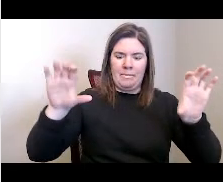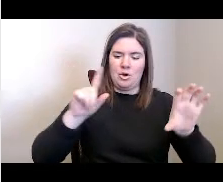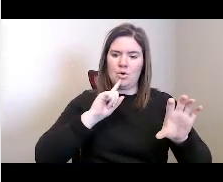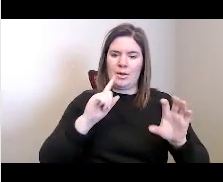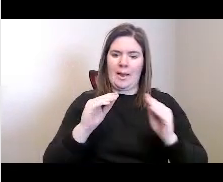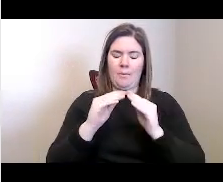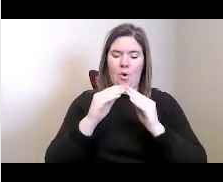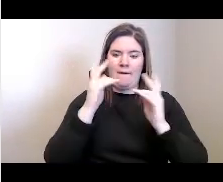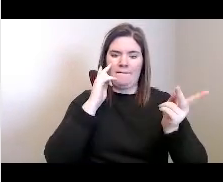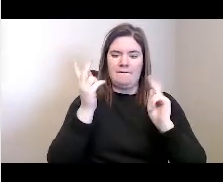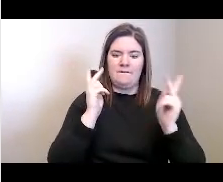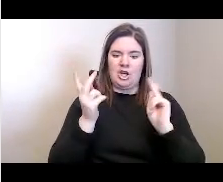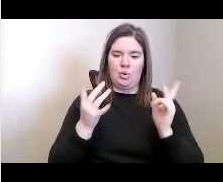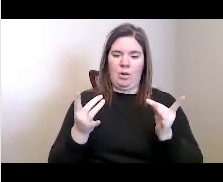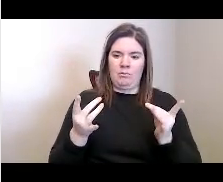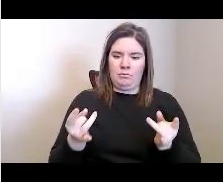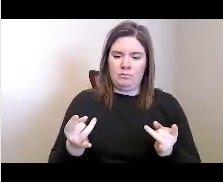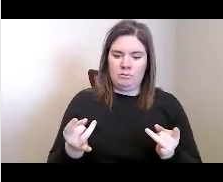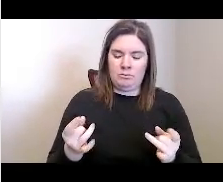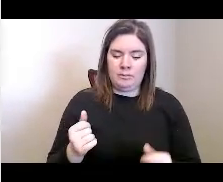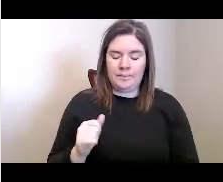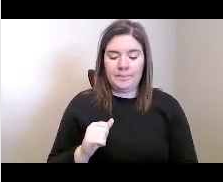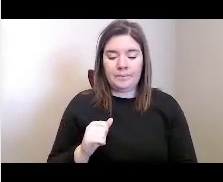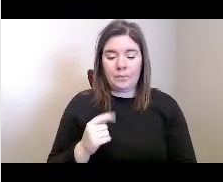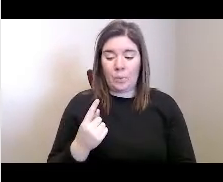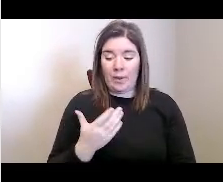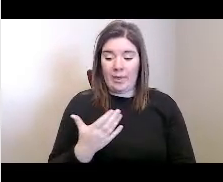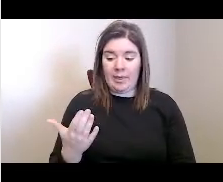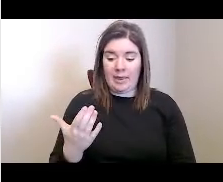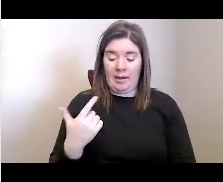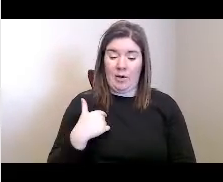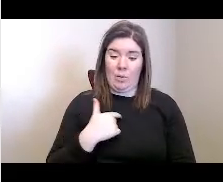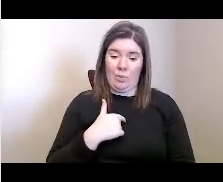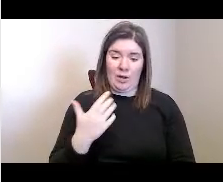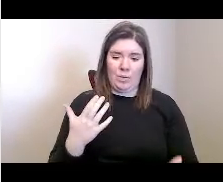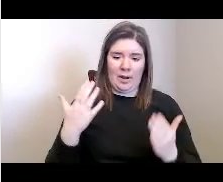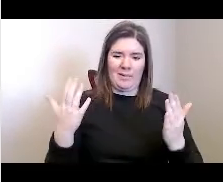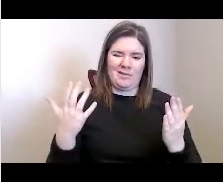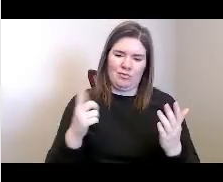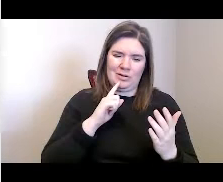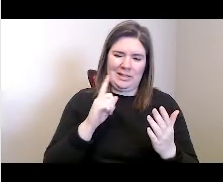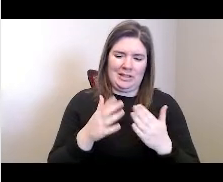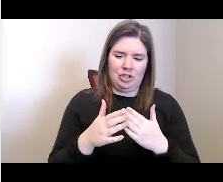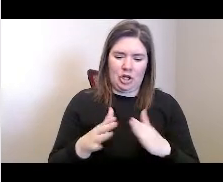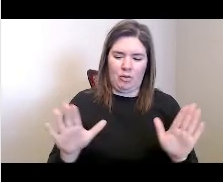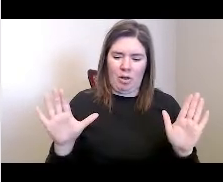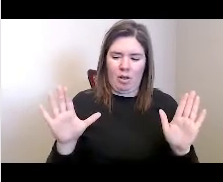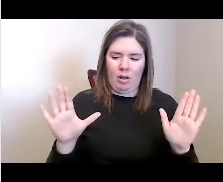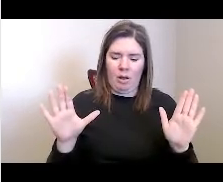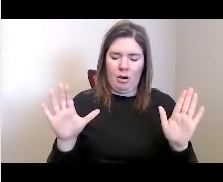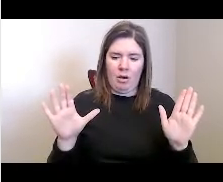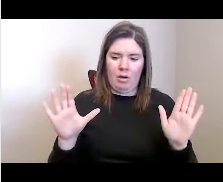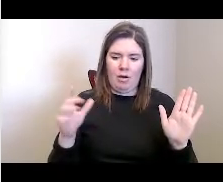One of the things that we do recommend, just in general, and this is for, you know, clarity, is to